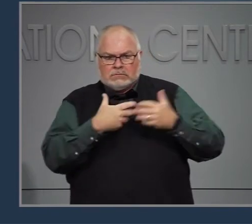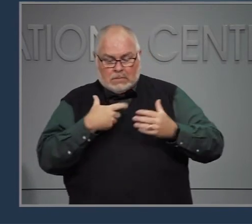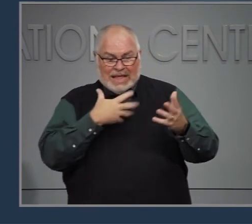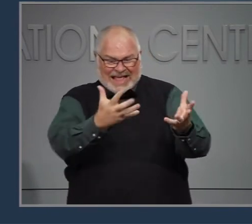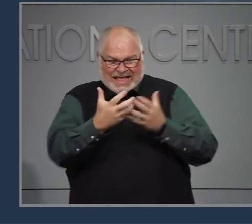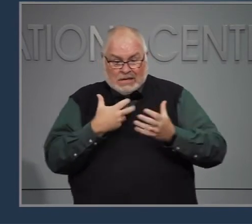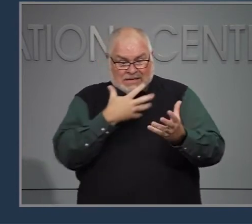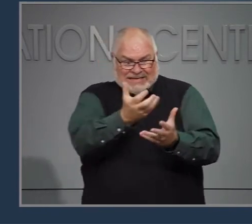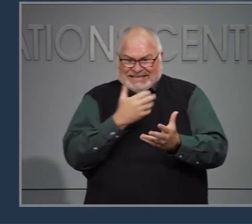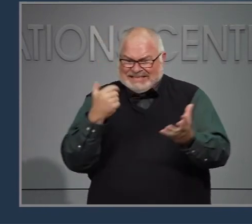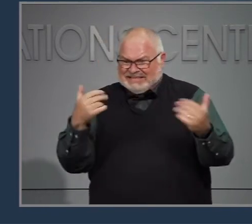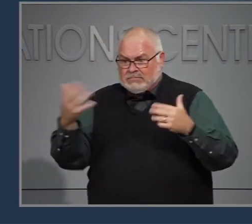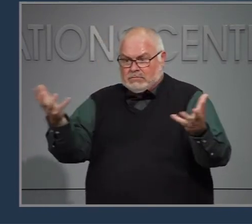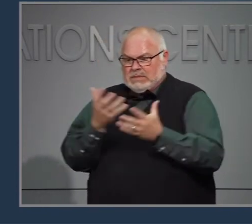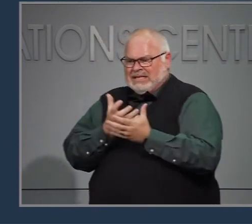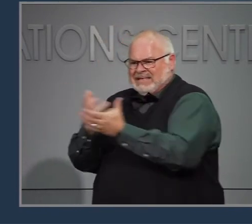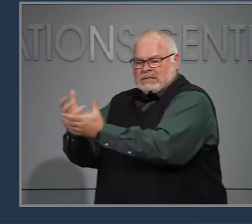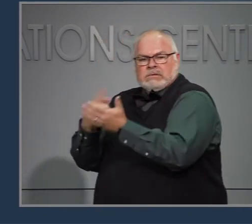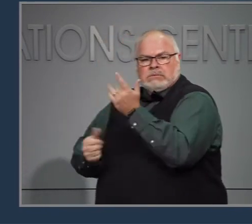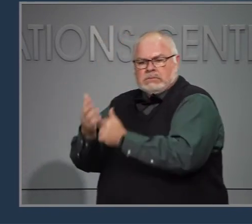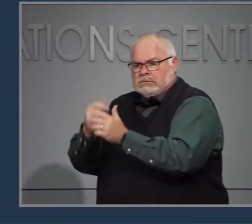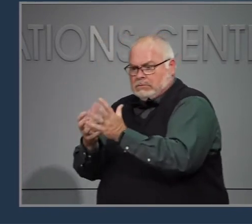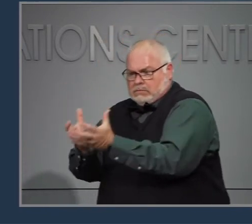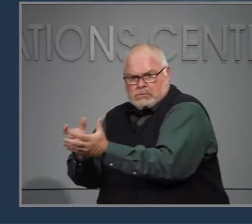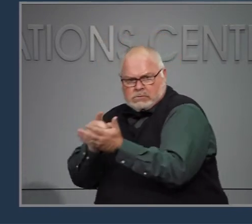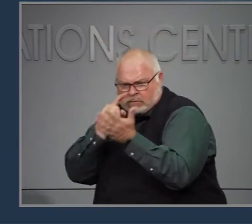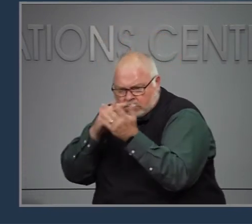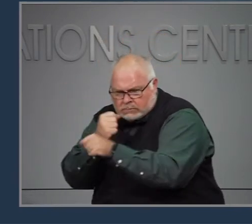FROM THAT MOMENT IN COORDINATION WITH THE LOCAL HEALTH DEPARTMENT AND THE